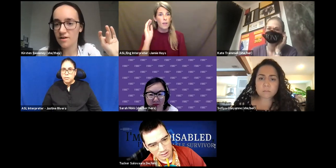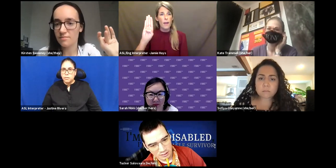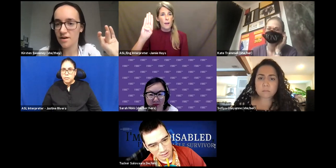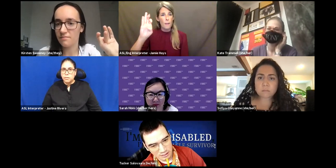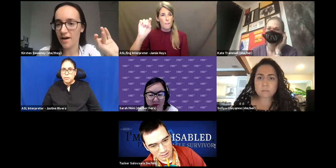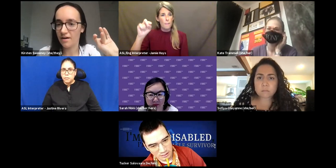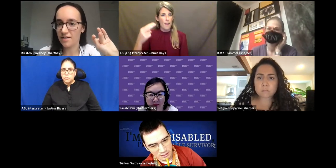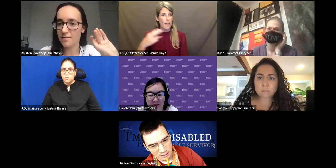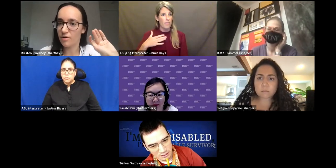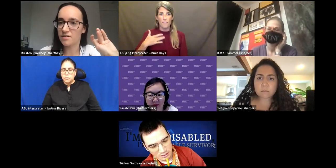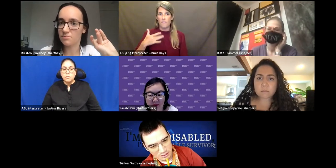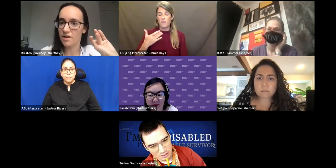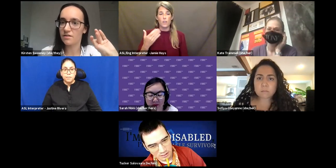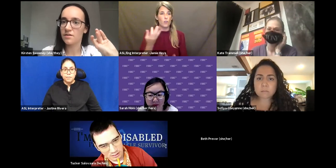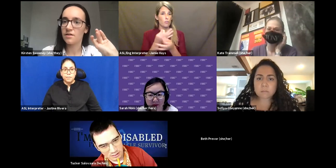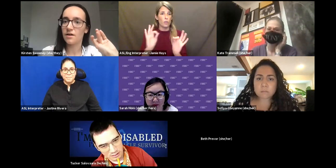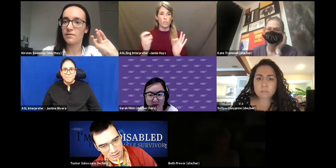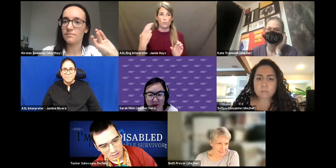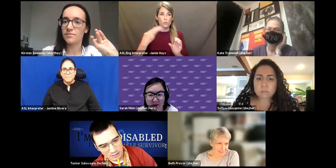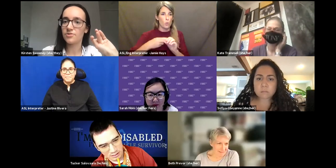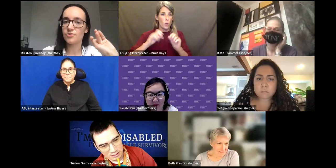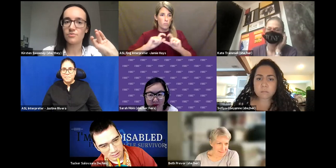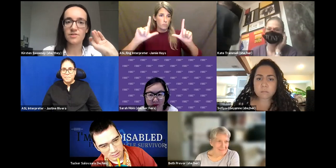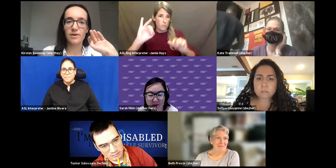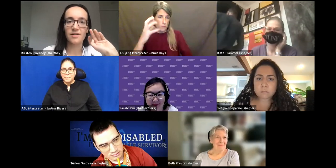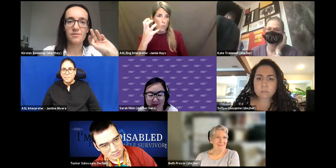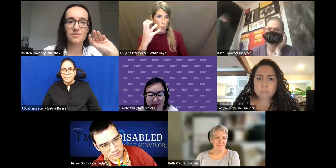welcome to come back on camera as well to respond. I will